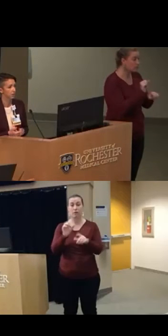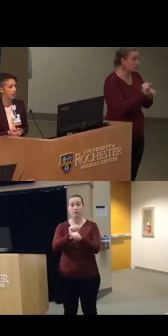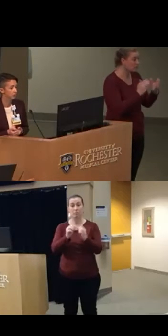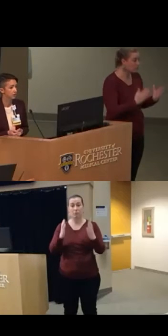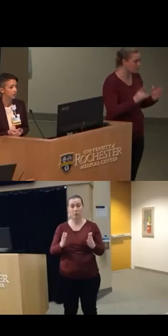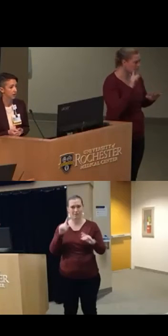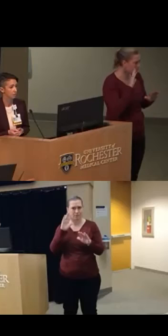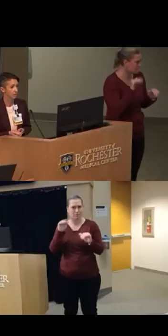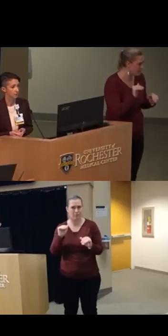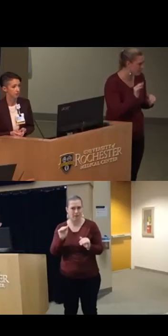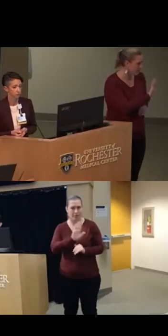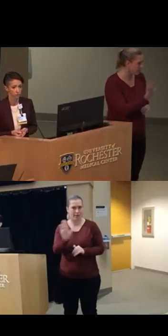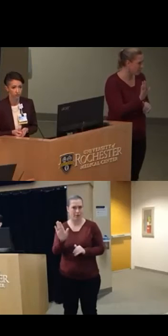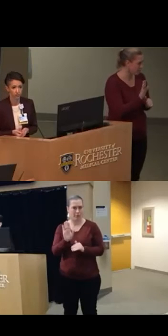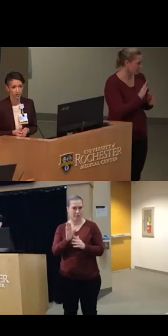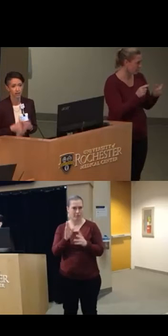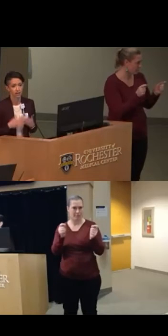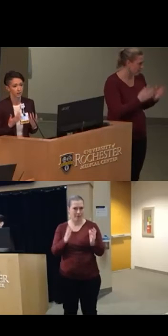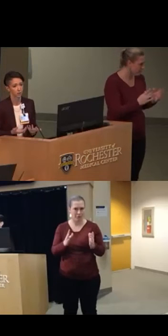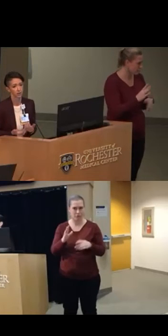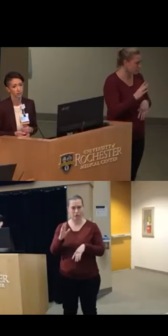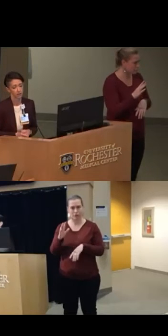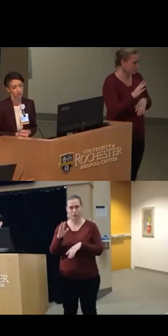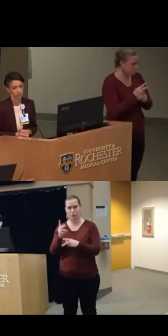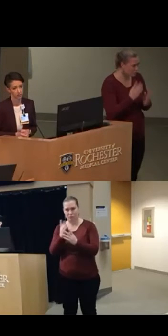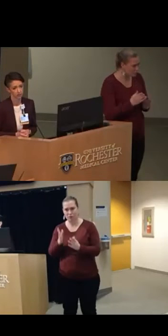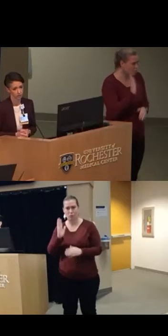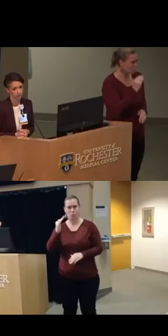be knowledgeable about Mental Health Resources and they're going to their manager with these concerns